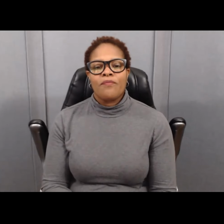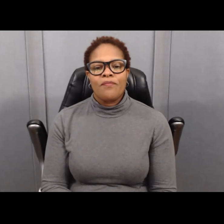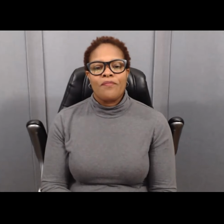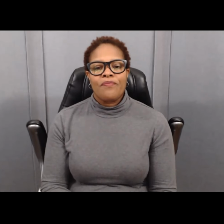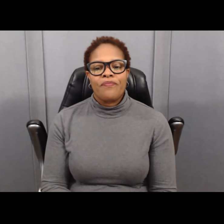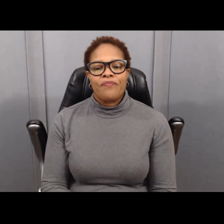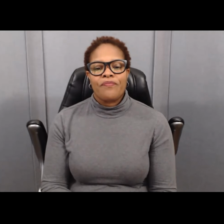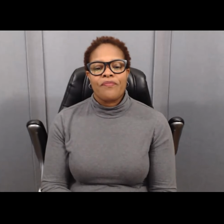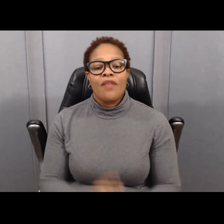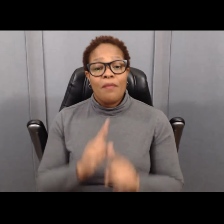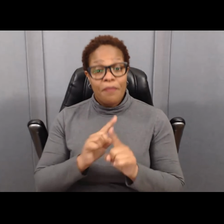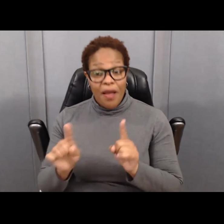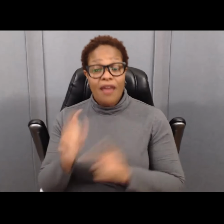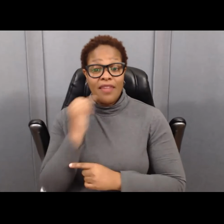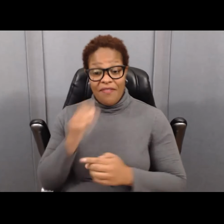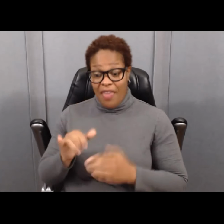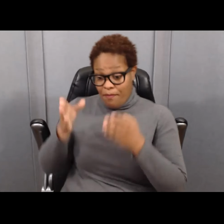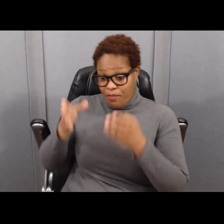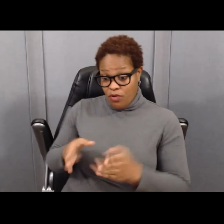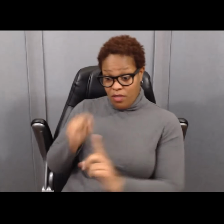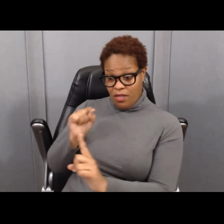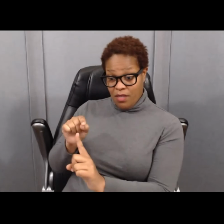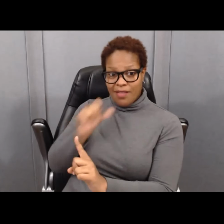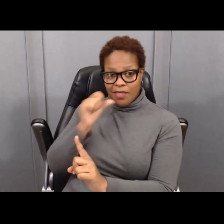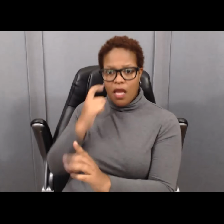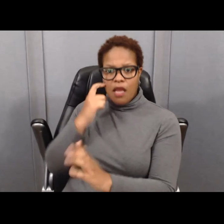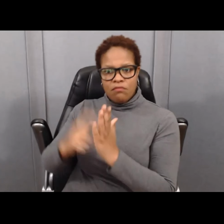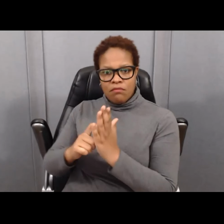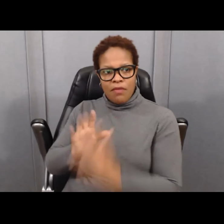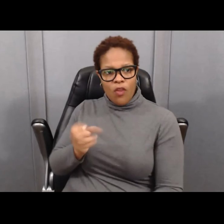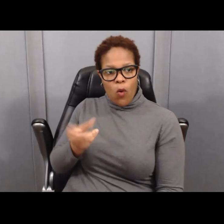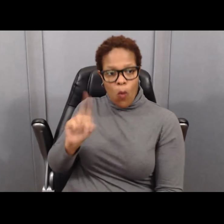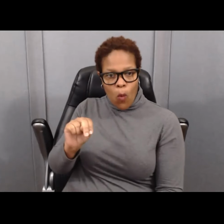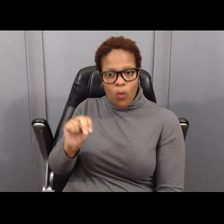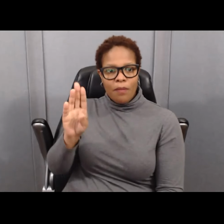if that person does not recognize their own biases, same problem as the writer.